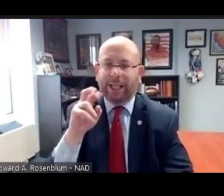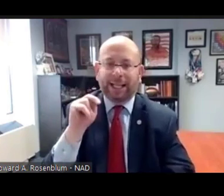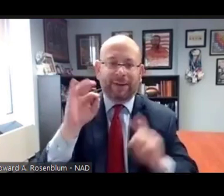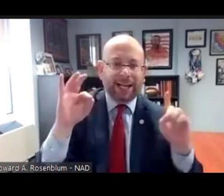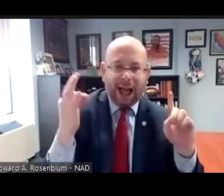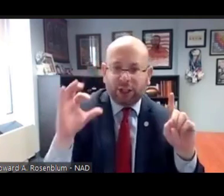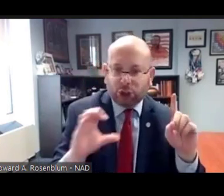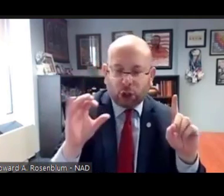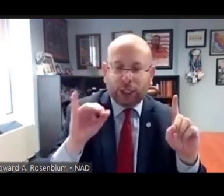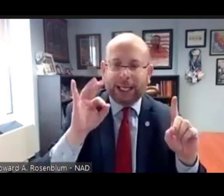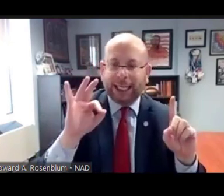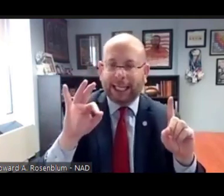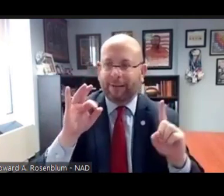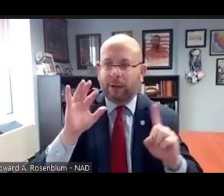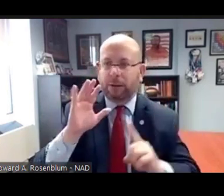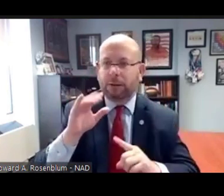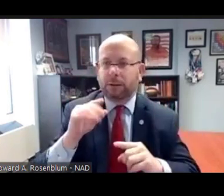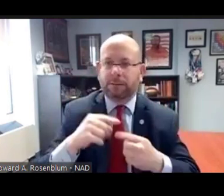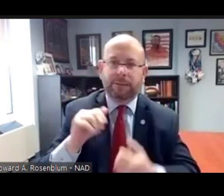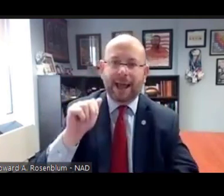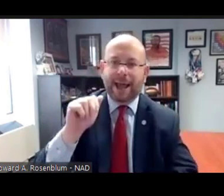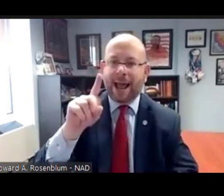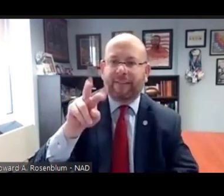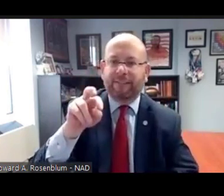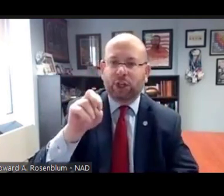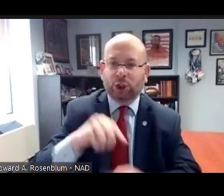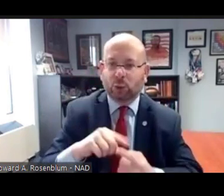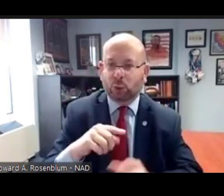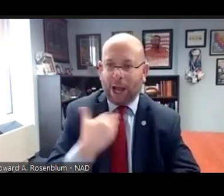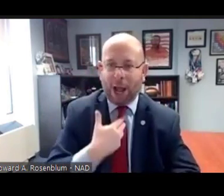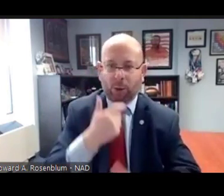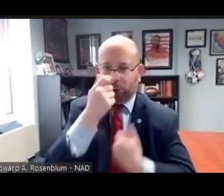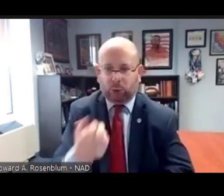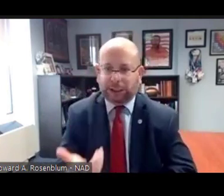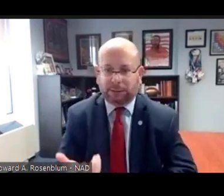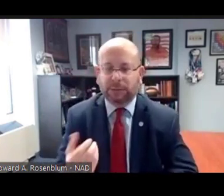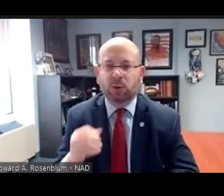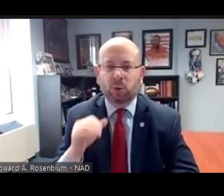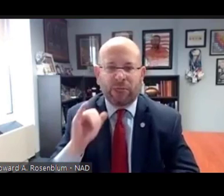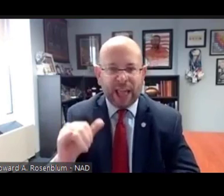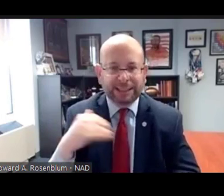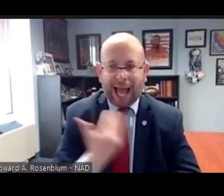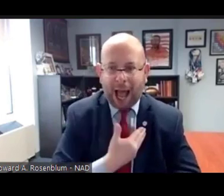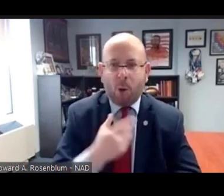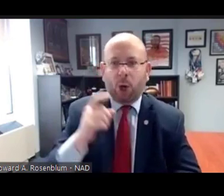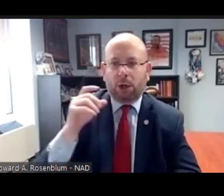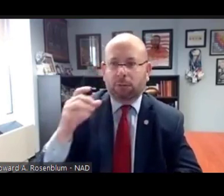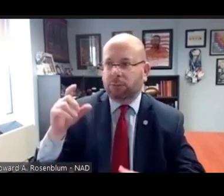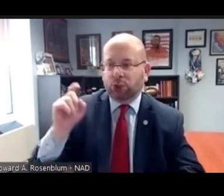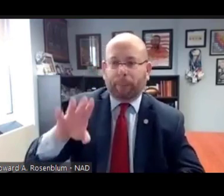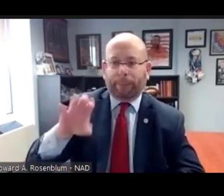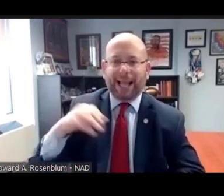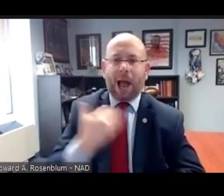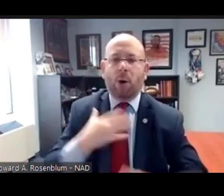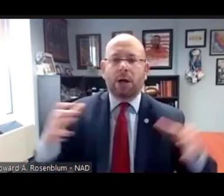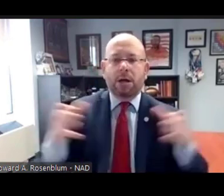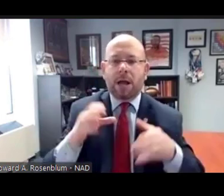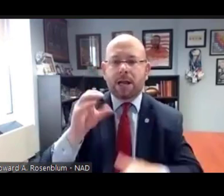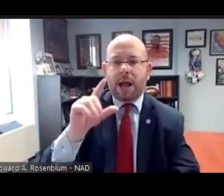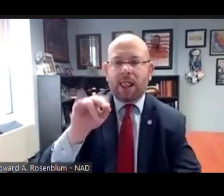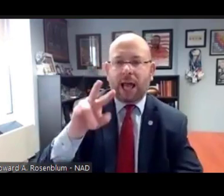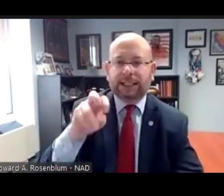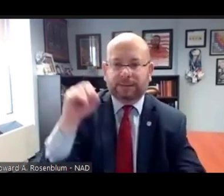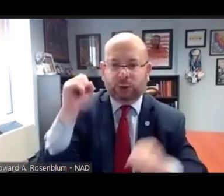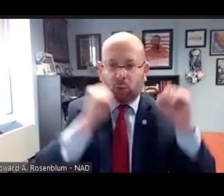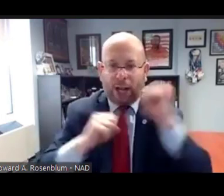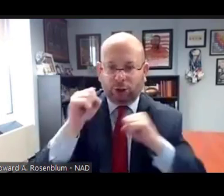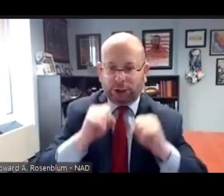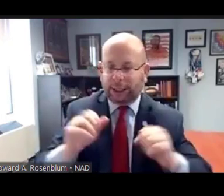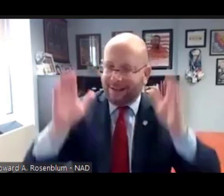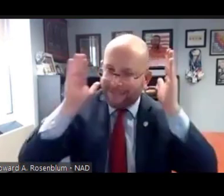Because regardless of 1st, 2nd, 9th or what have you, it is an advantage to us.